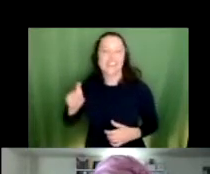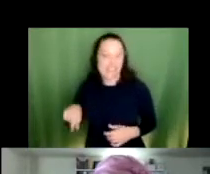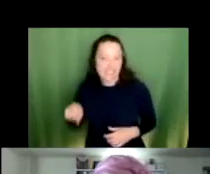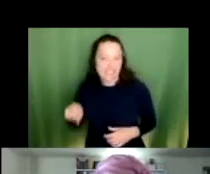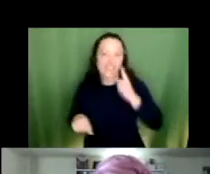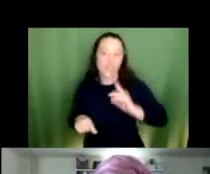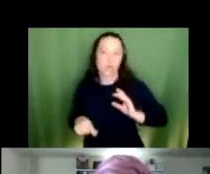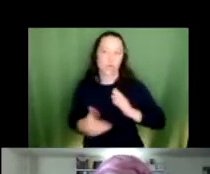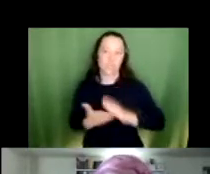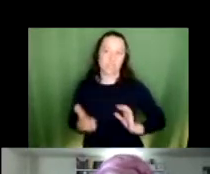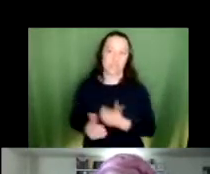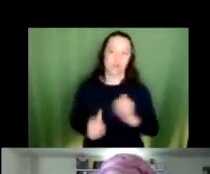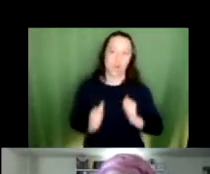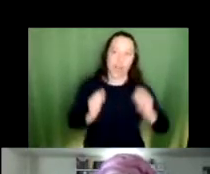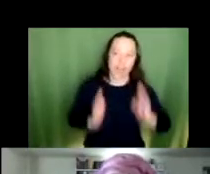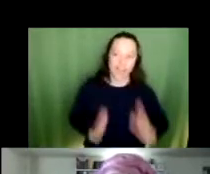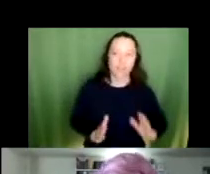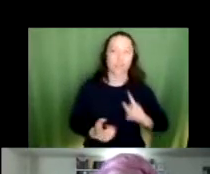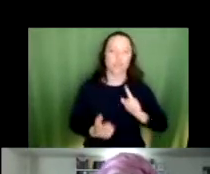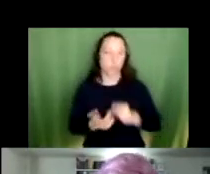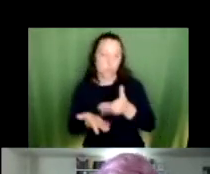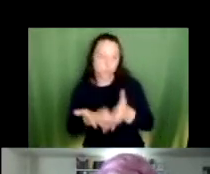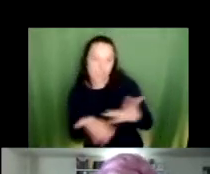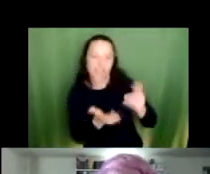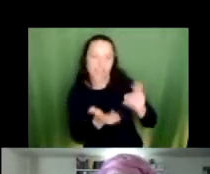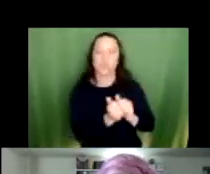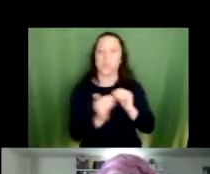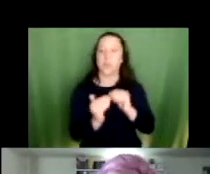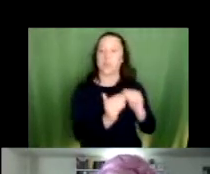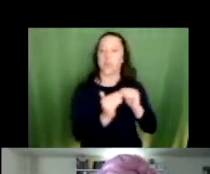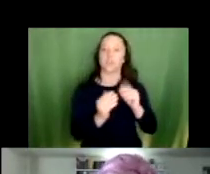engage with peers and we were able to get the chat feature in our meetings.